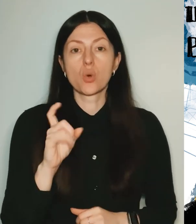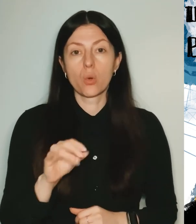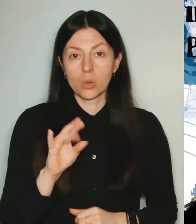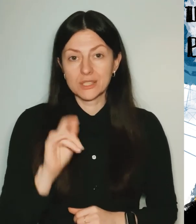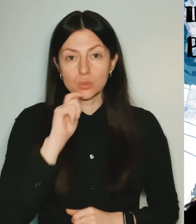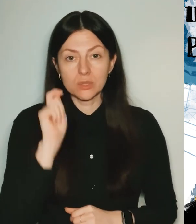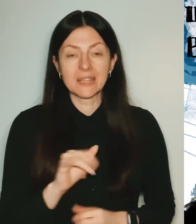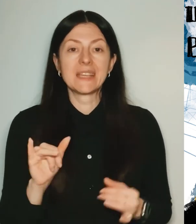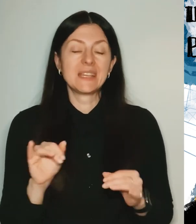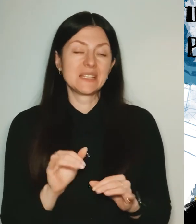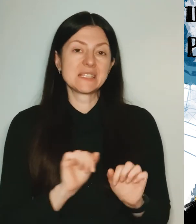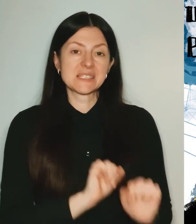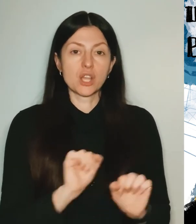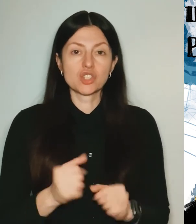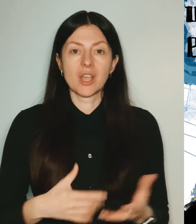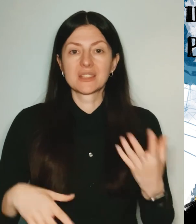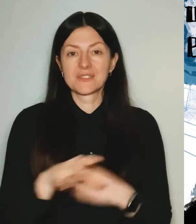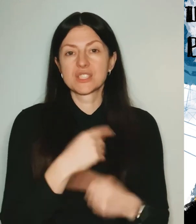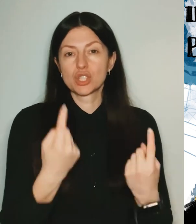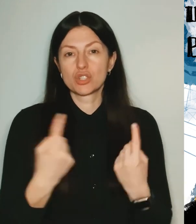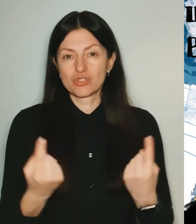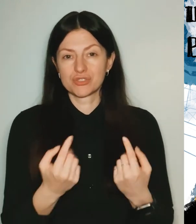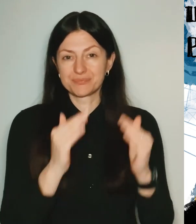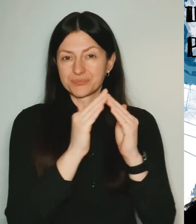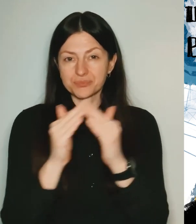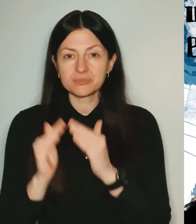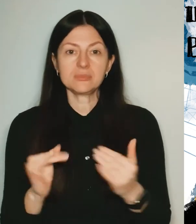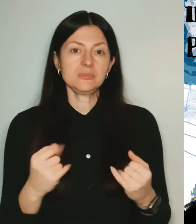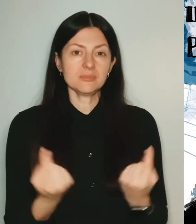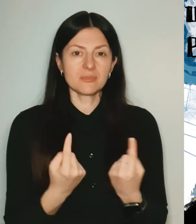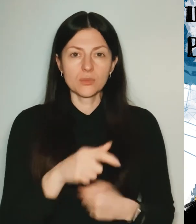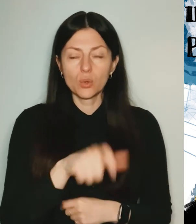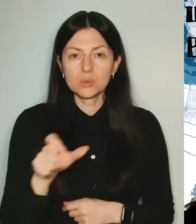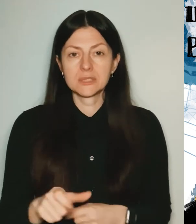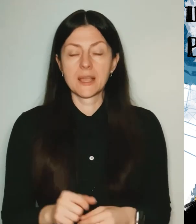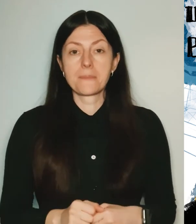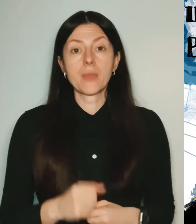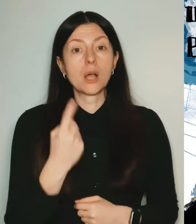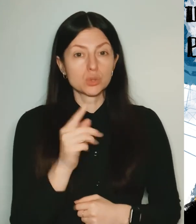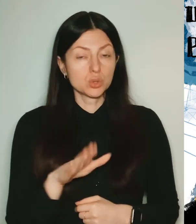To protect in the East of the country and to protect all other civilian houses… and all other civilians.